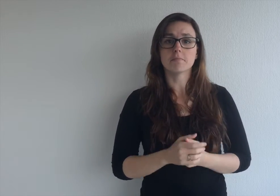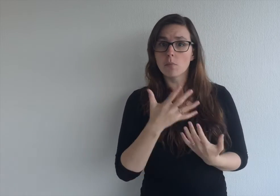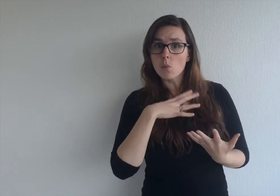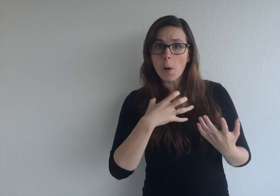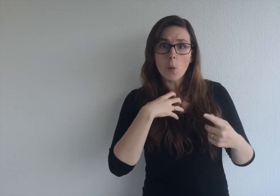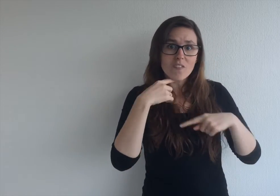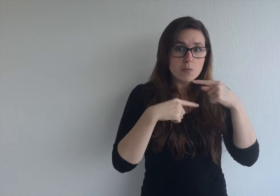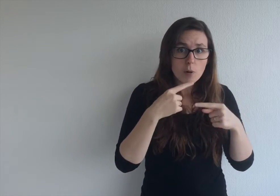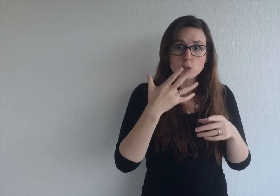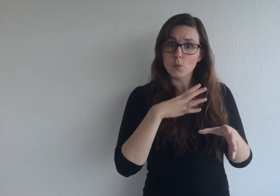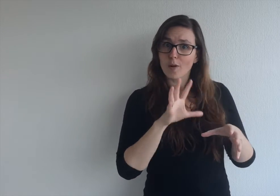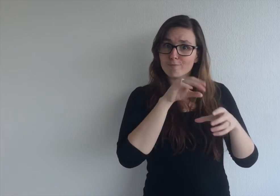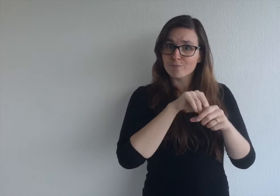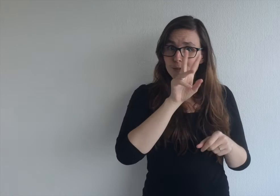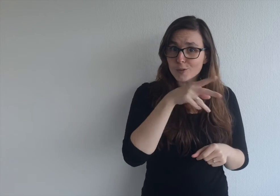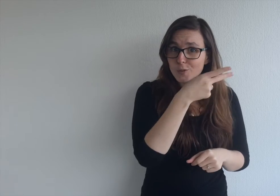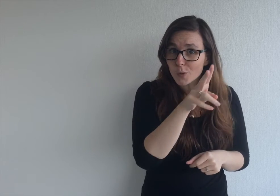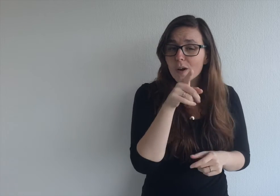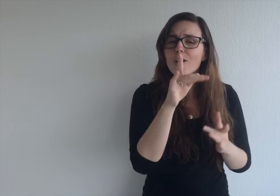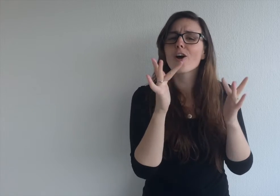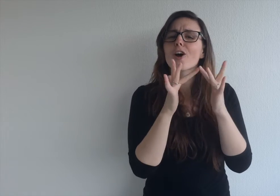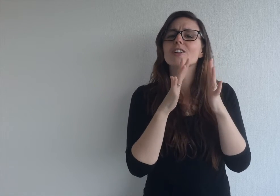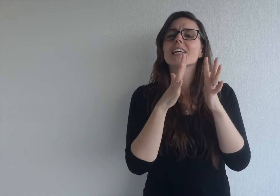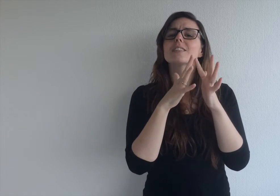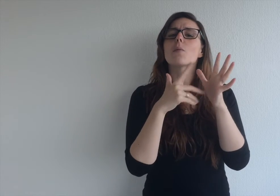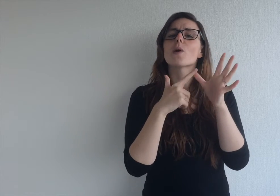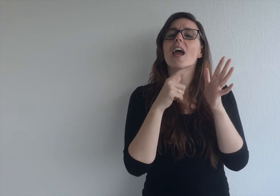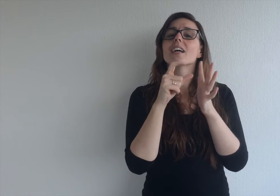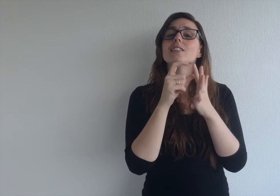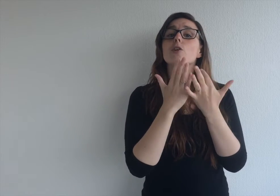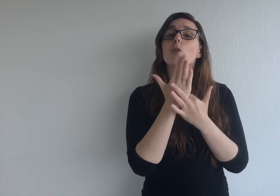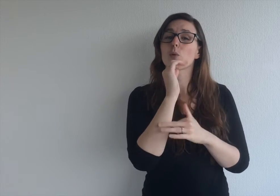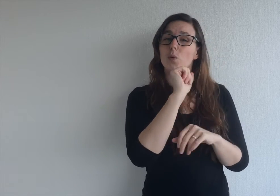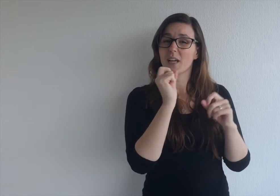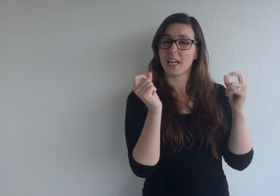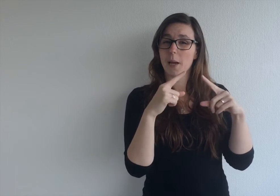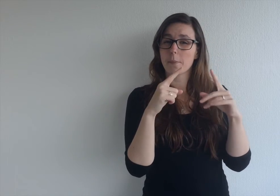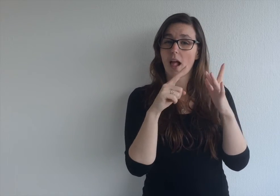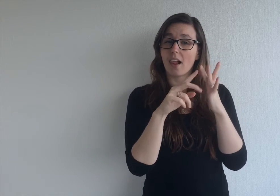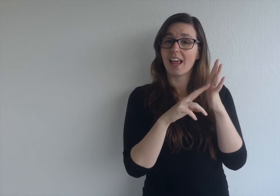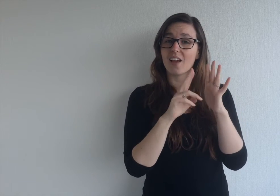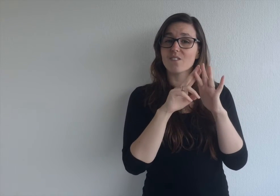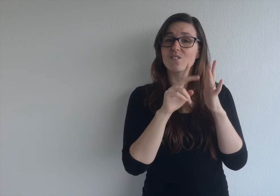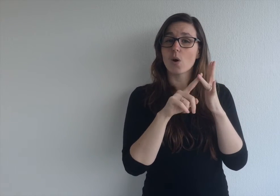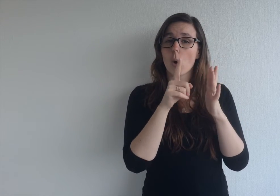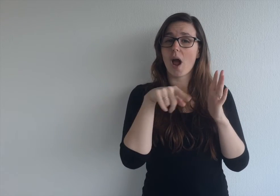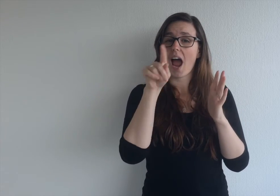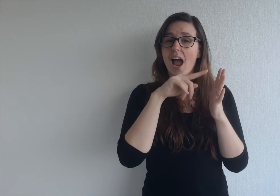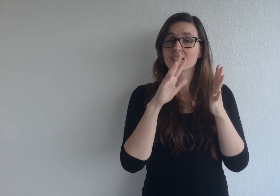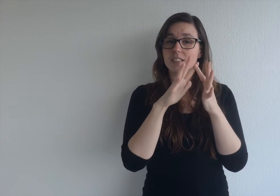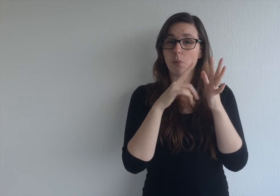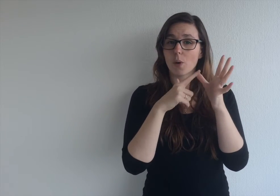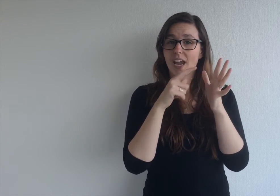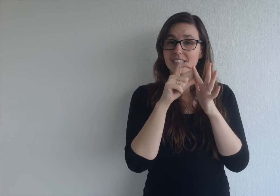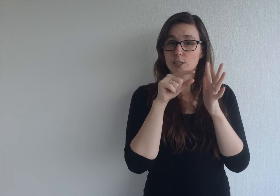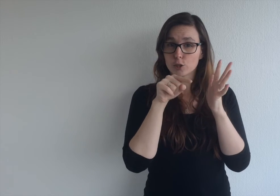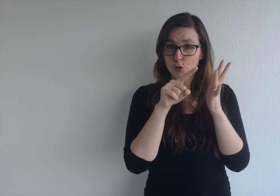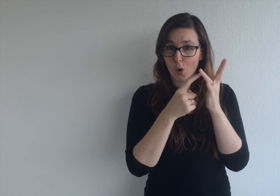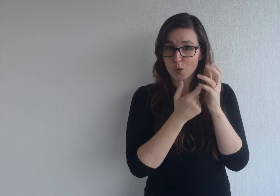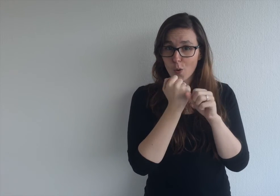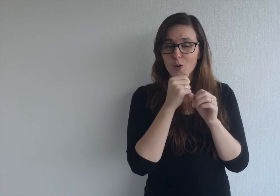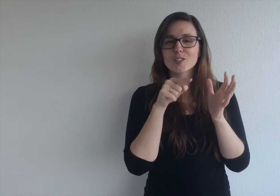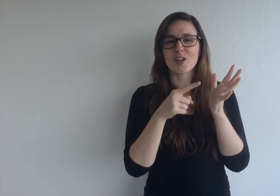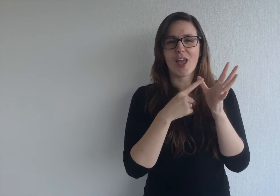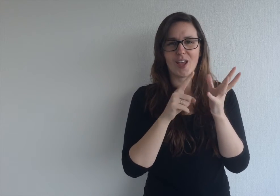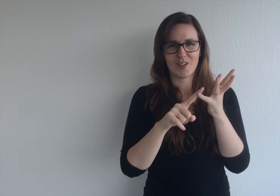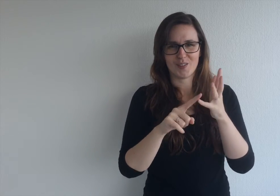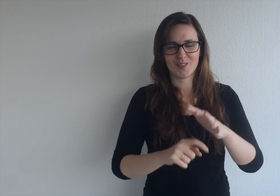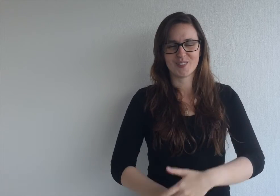For more information or to put your name down for the tour, contact WAAD at info@waad.org.au